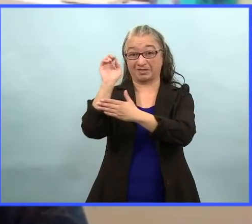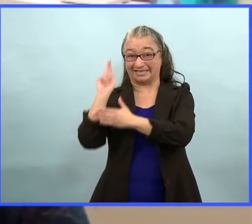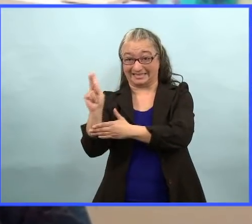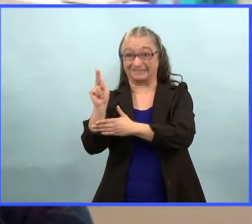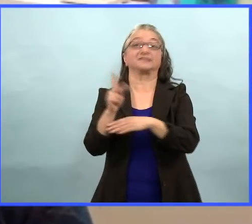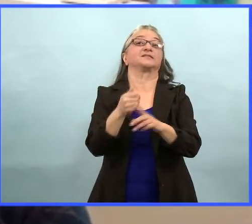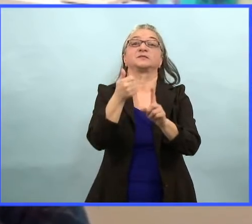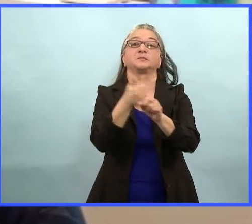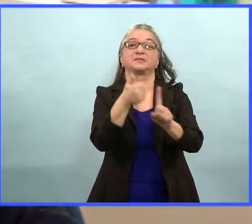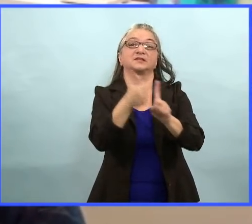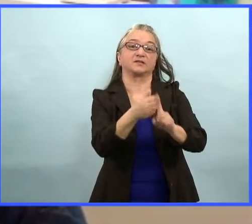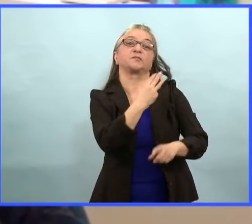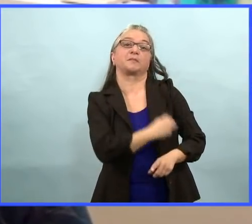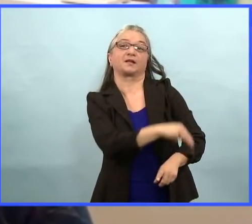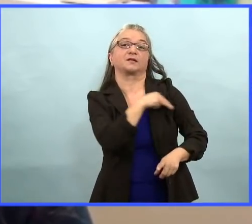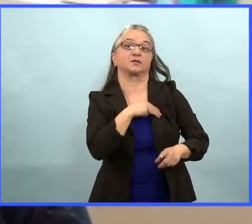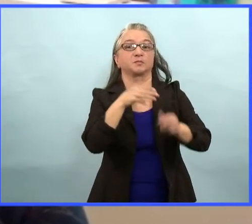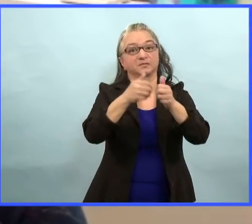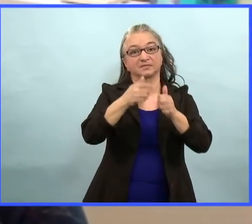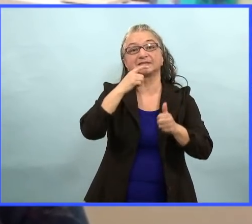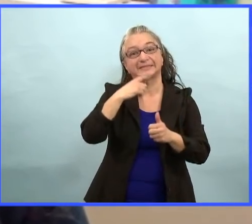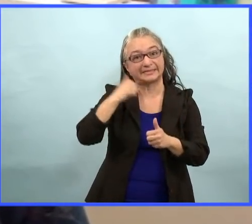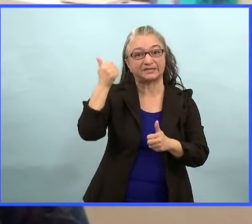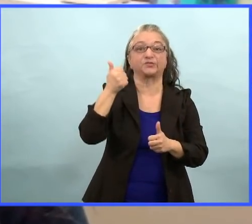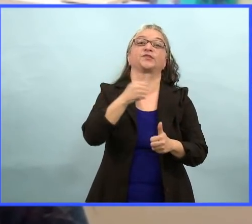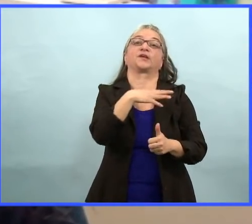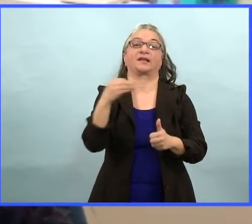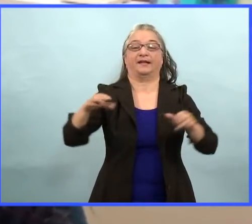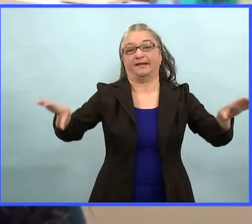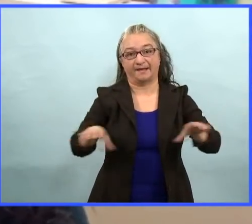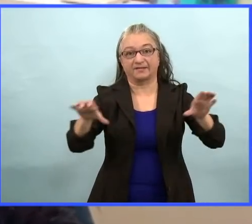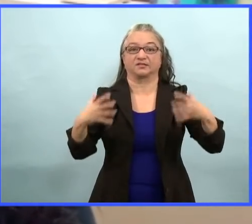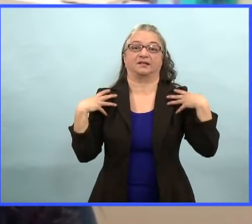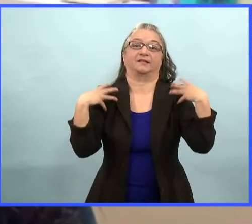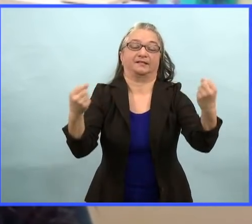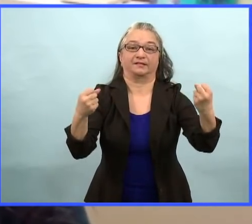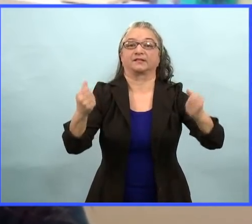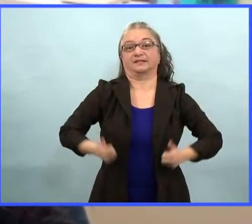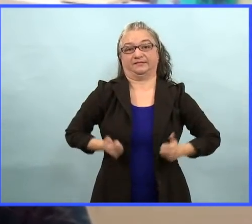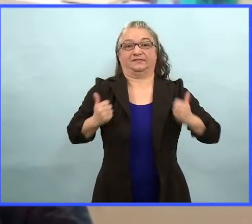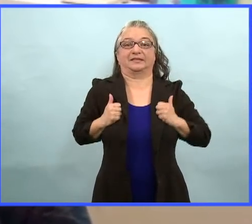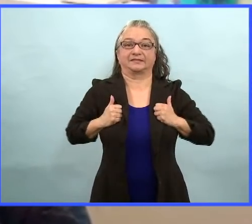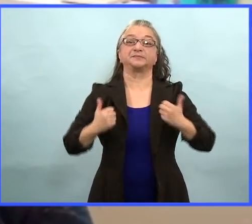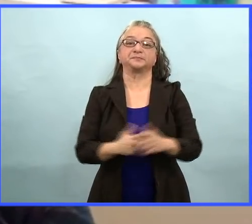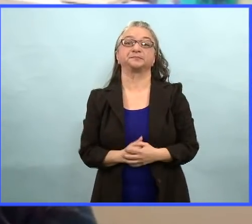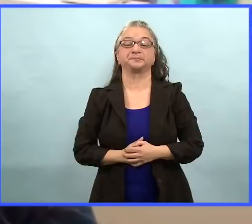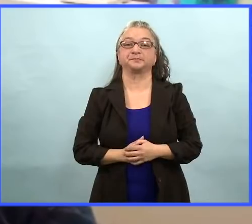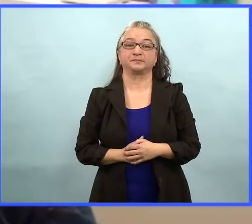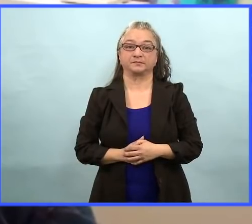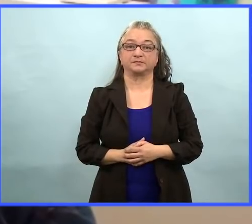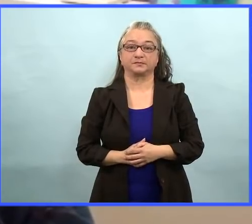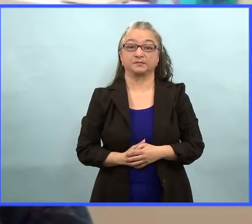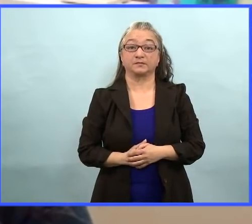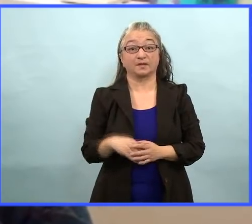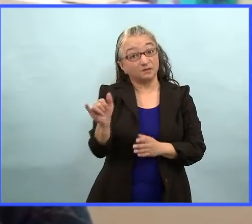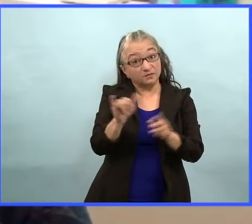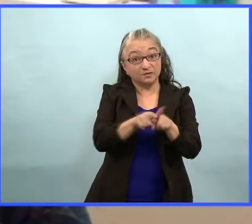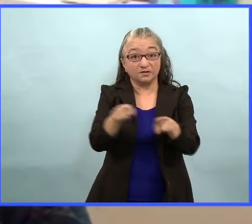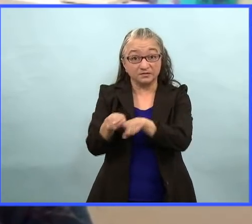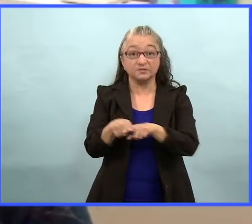analysis by race ethnicity and indigenous identity as well as the uh race ethnicity indigenous